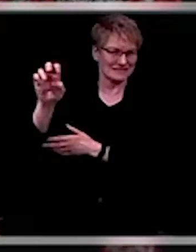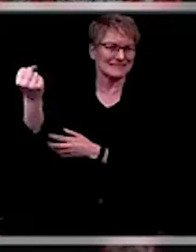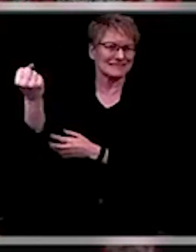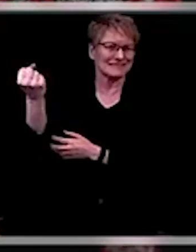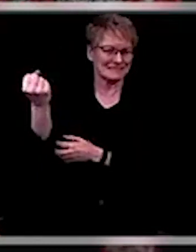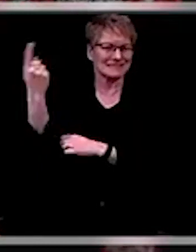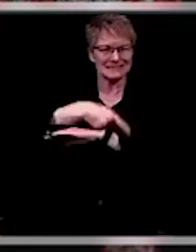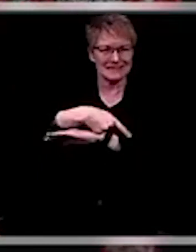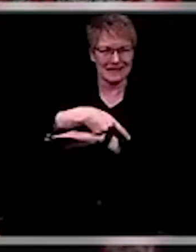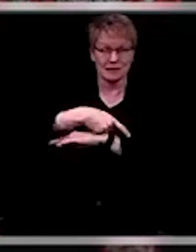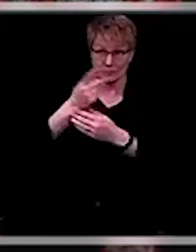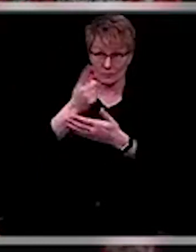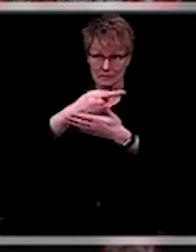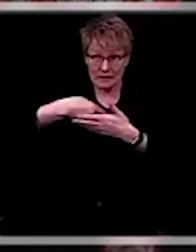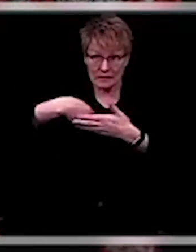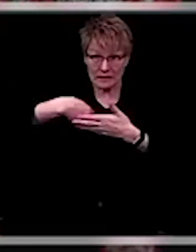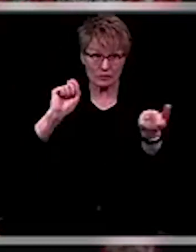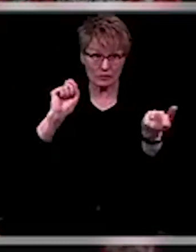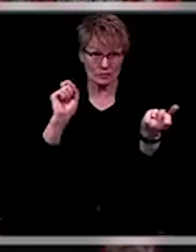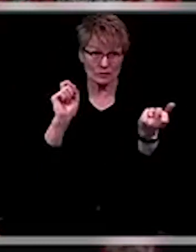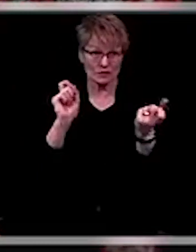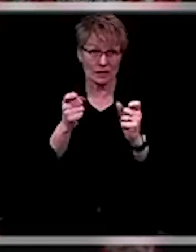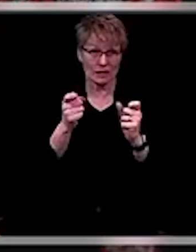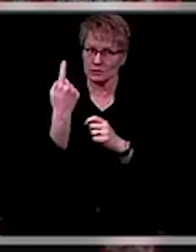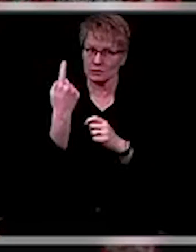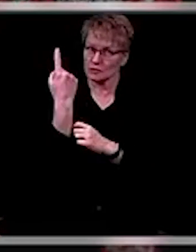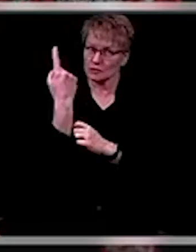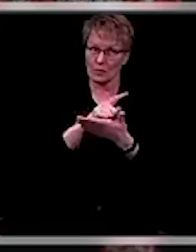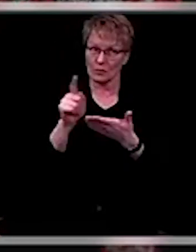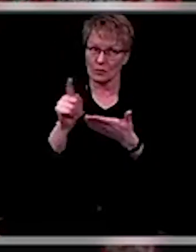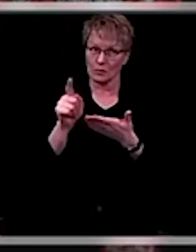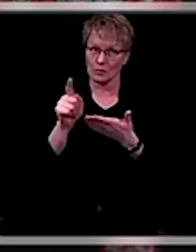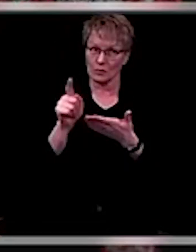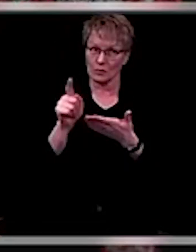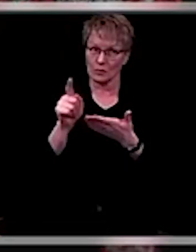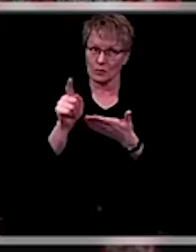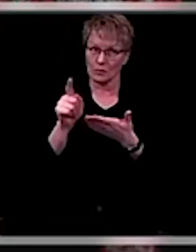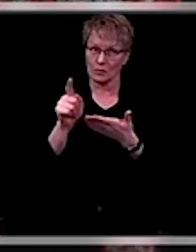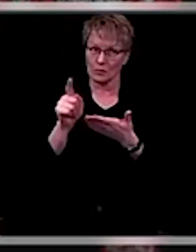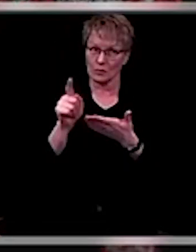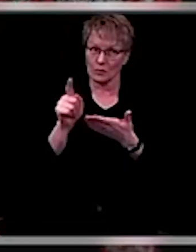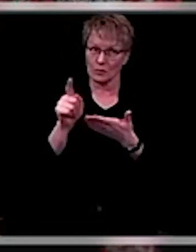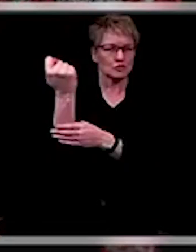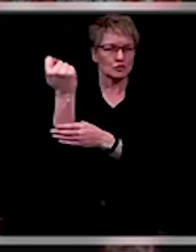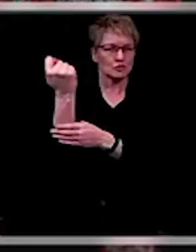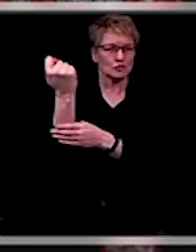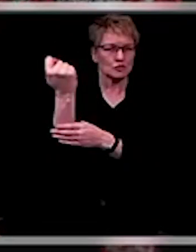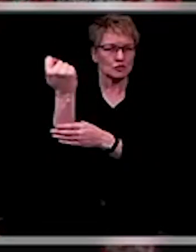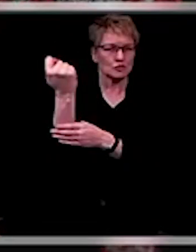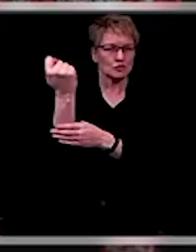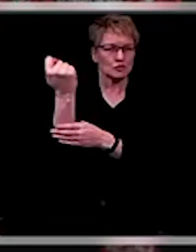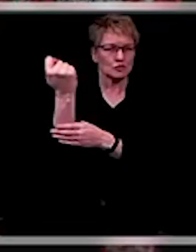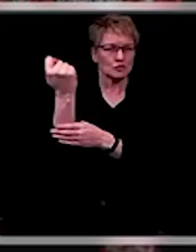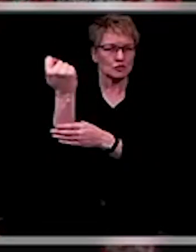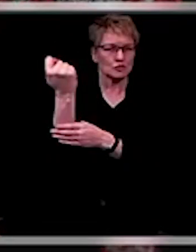only to Tuesday at the same time, 11 o'clock but on Tuesday instead of Wednesday. So, we will see